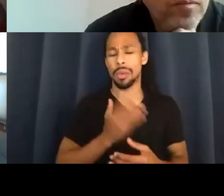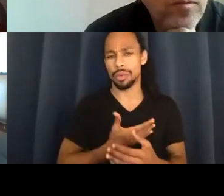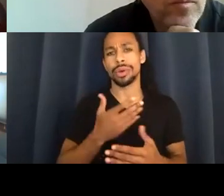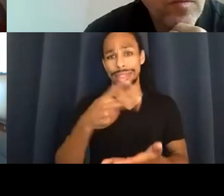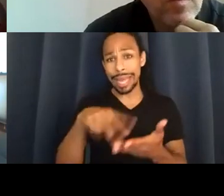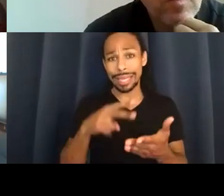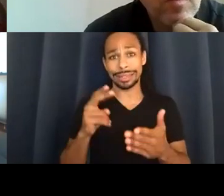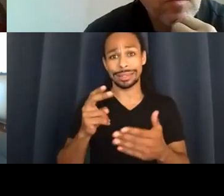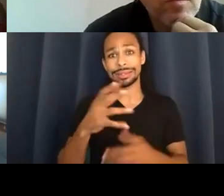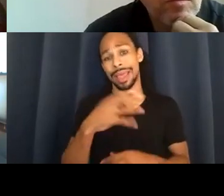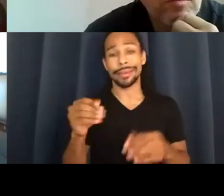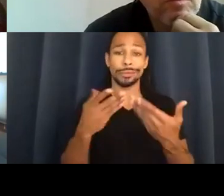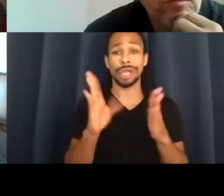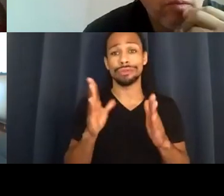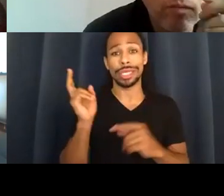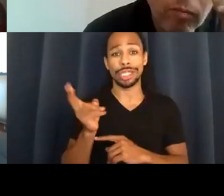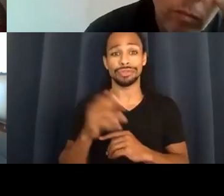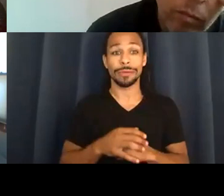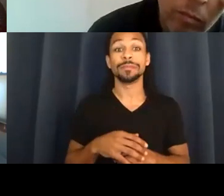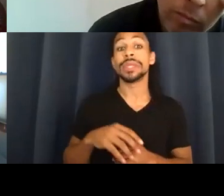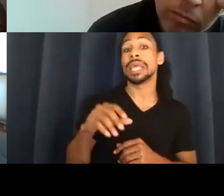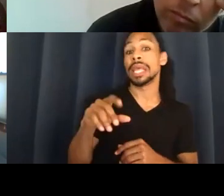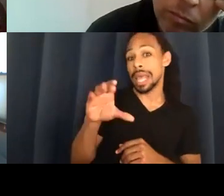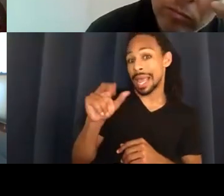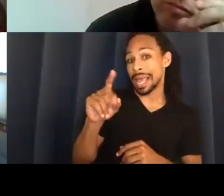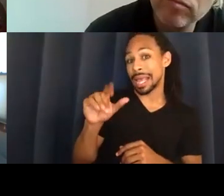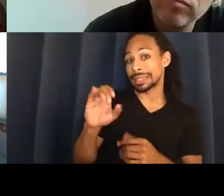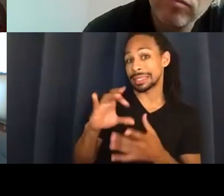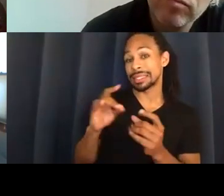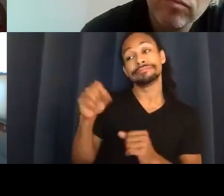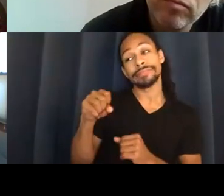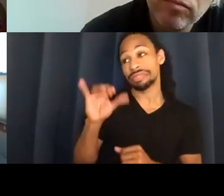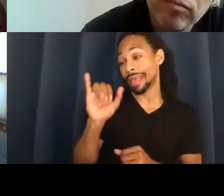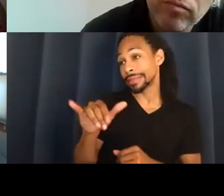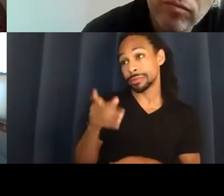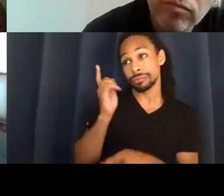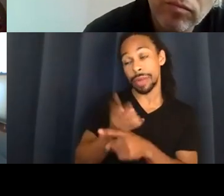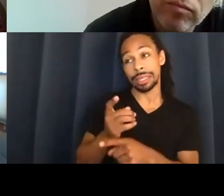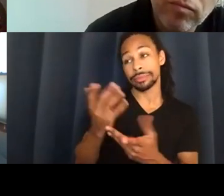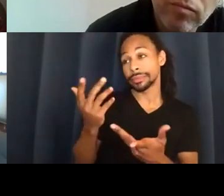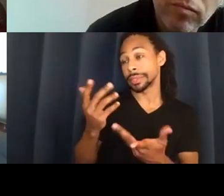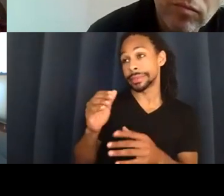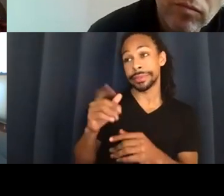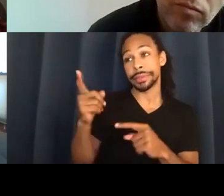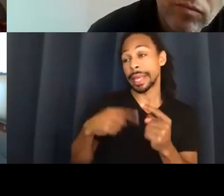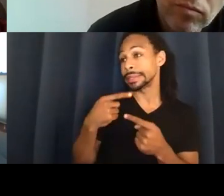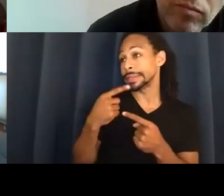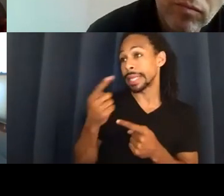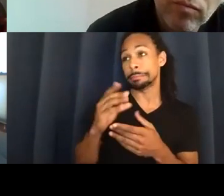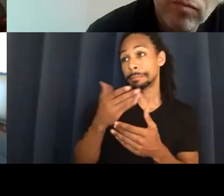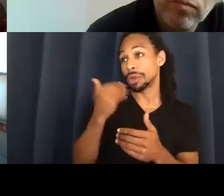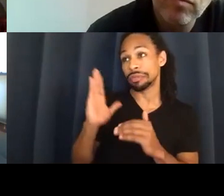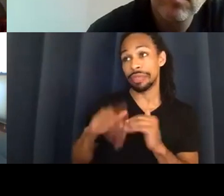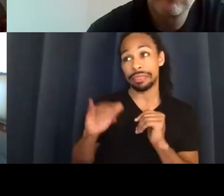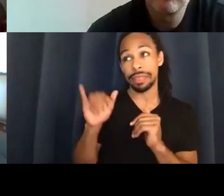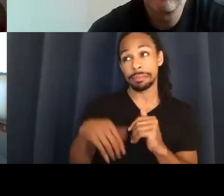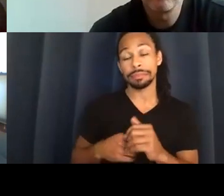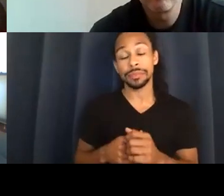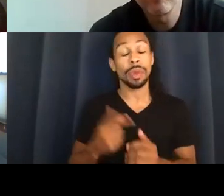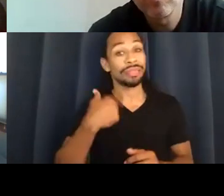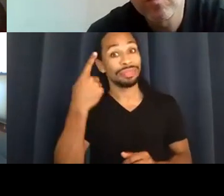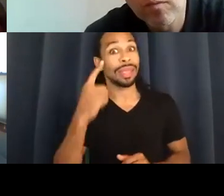yeah. And that is all there is really all there is to say. We're at a point, like what